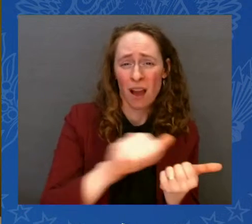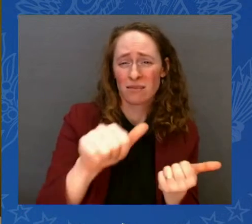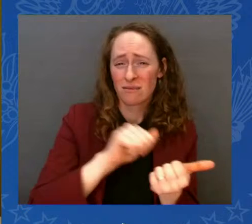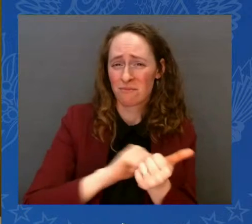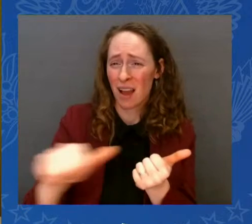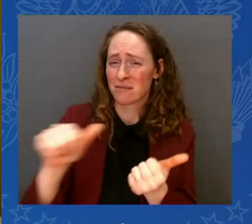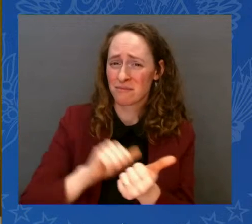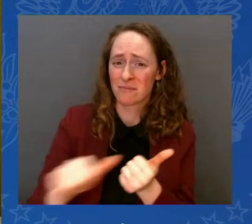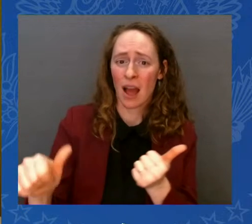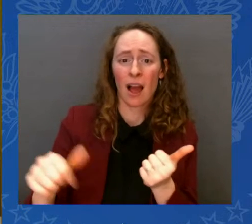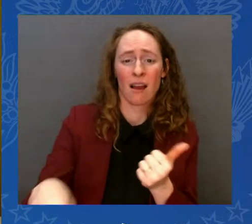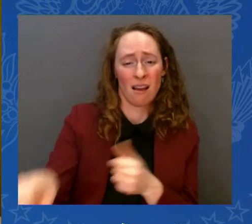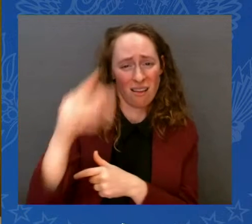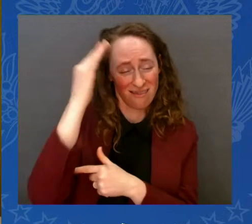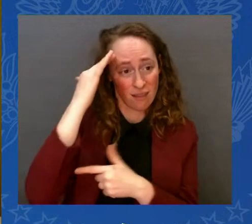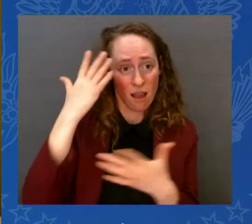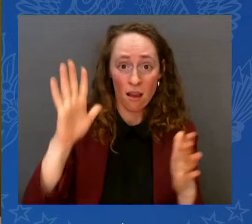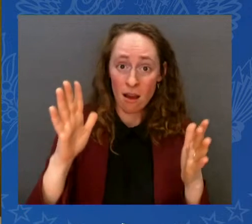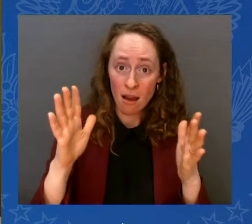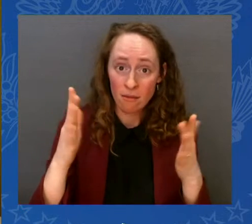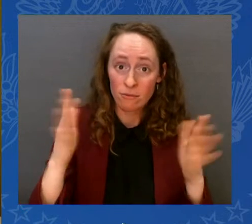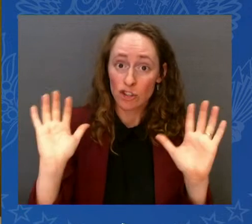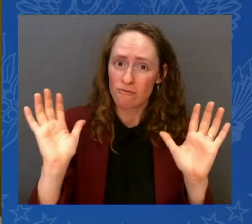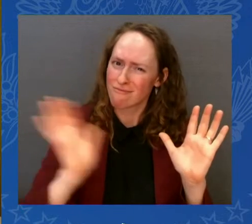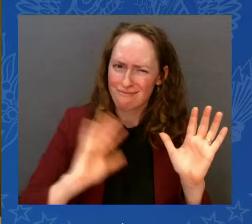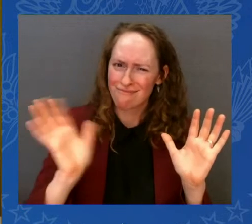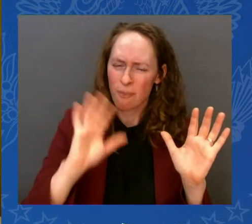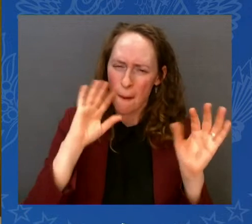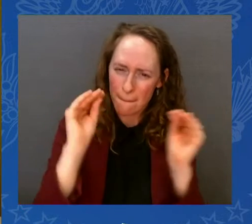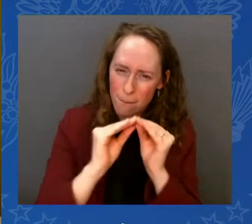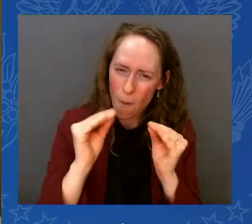For example, when we were debating whether or not to cut